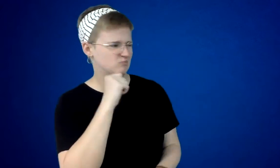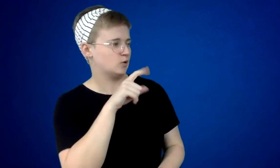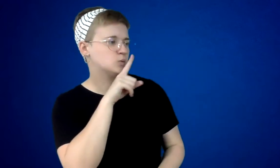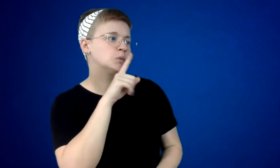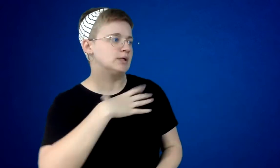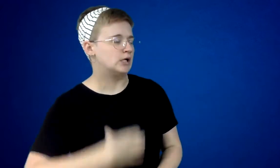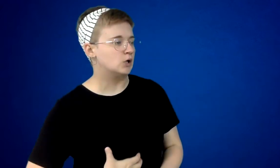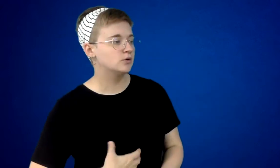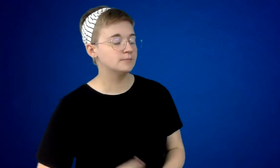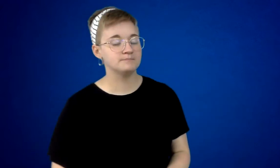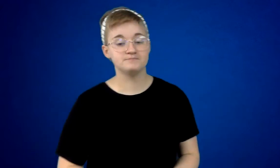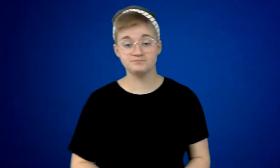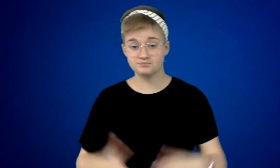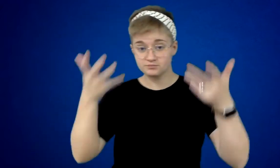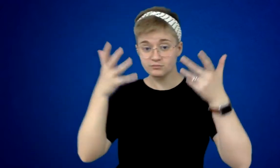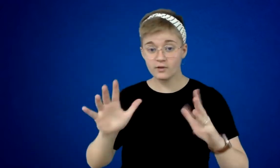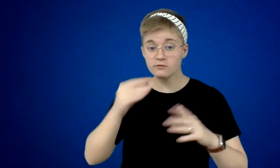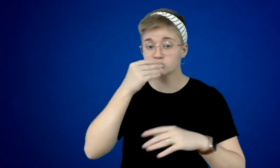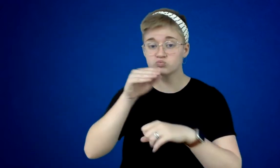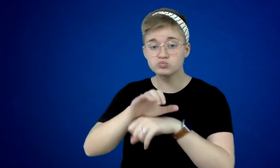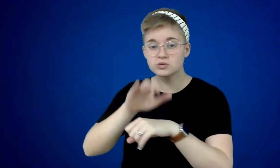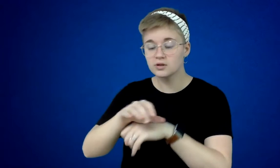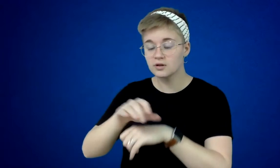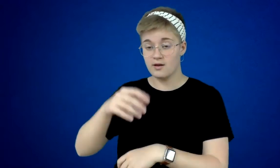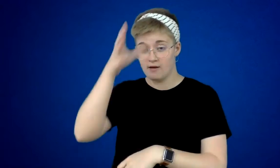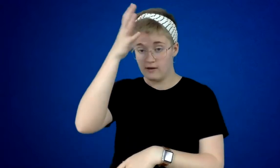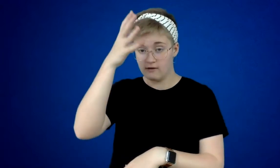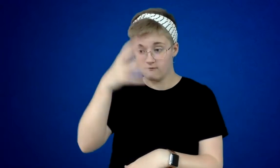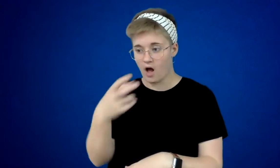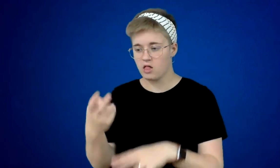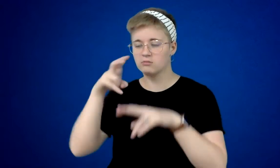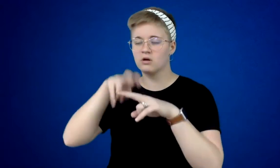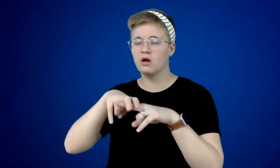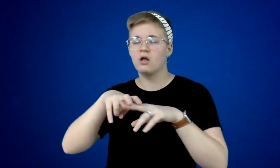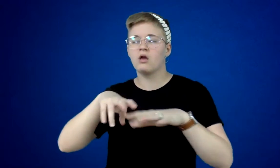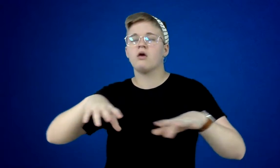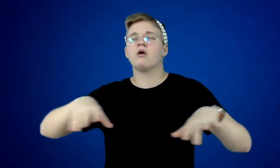After supper, his father fell asleep in the recliner, with his head thrown back and his mouth